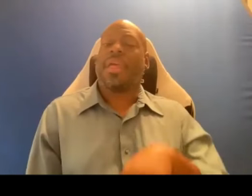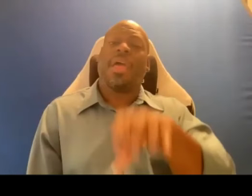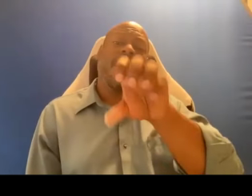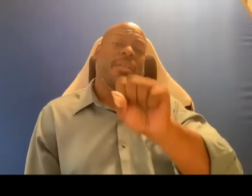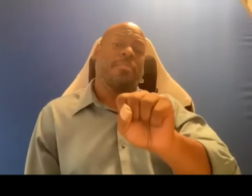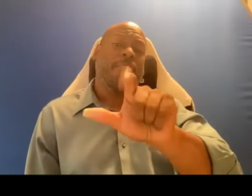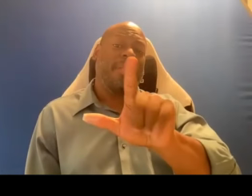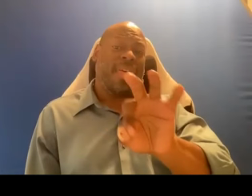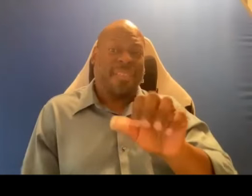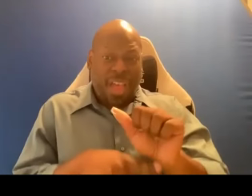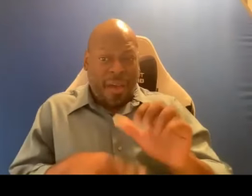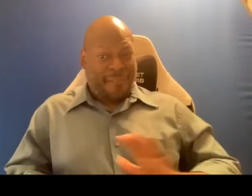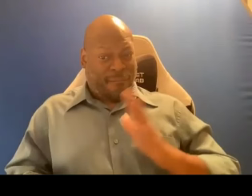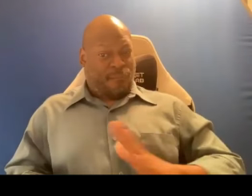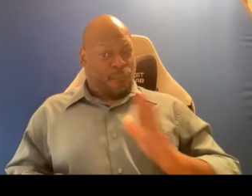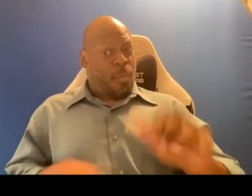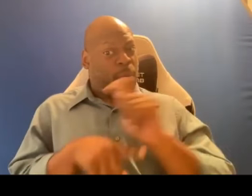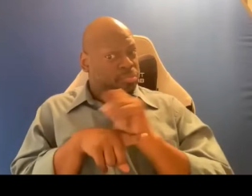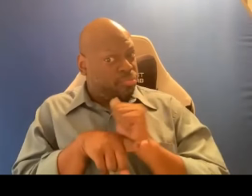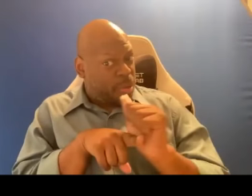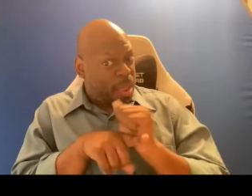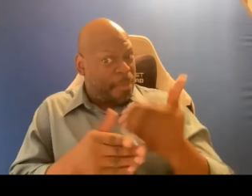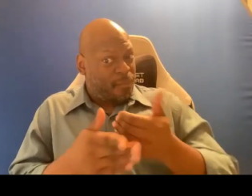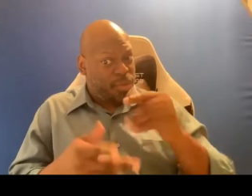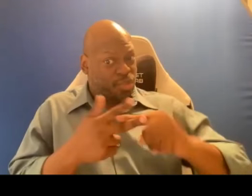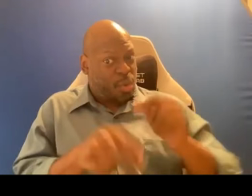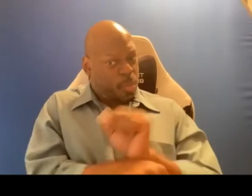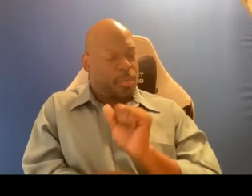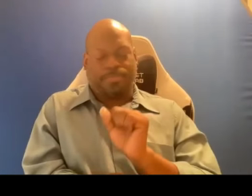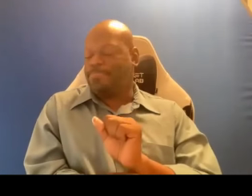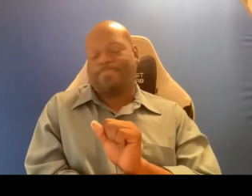their roles; however, training is offered by the North Carolina Department of Public Instruction.